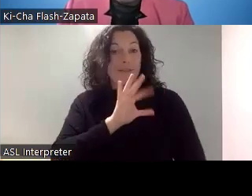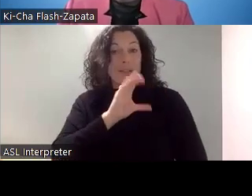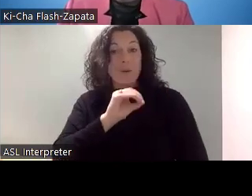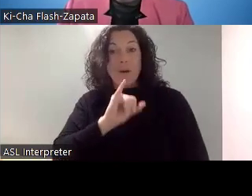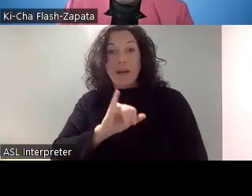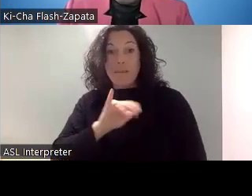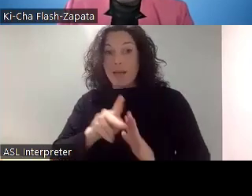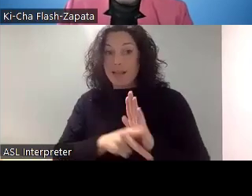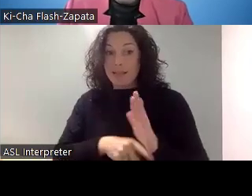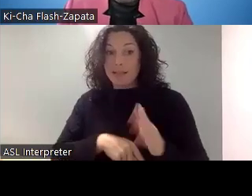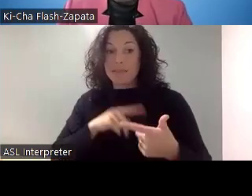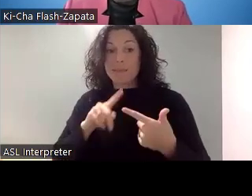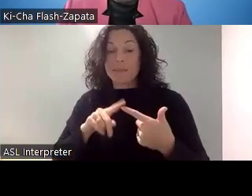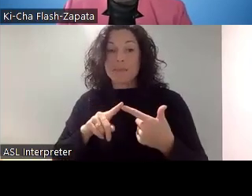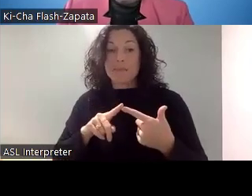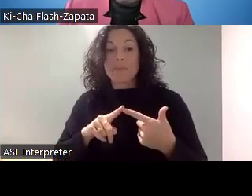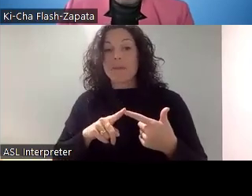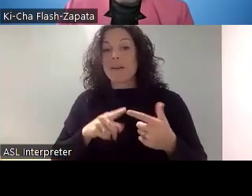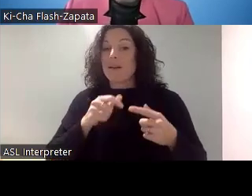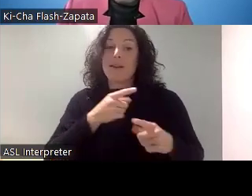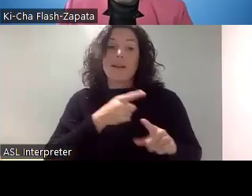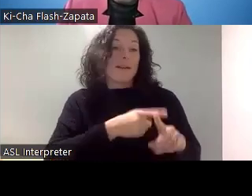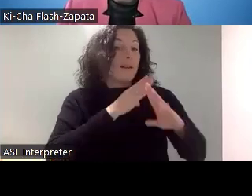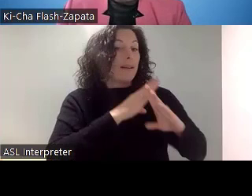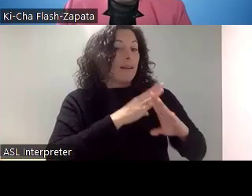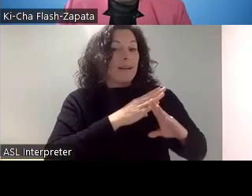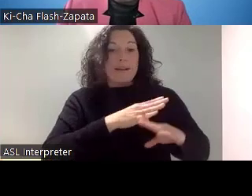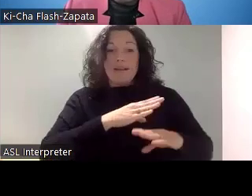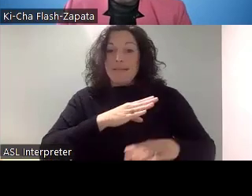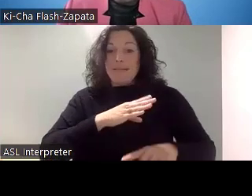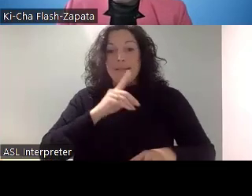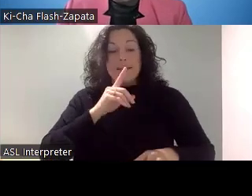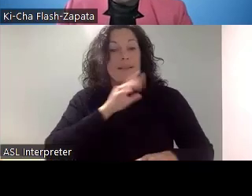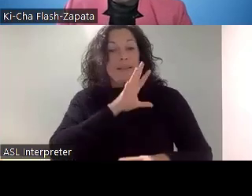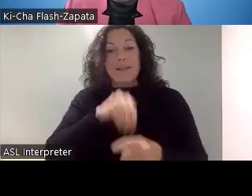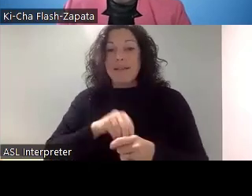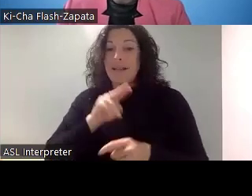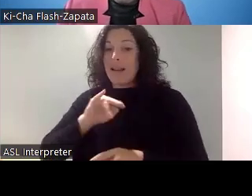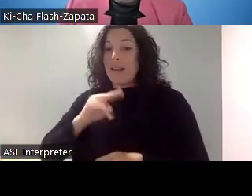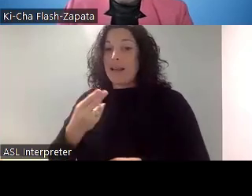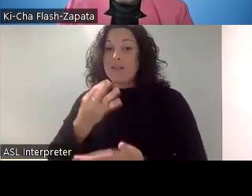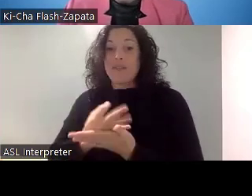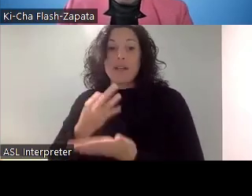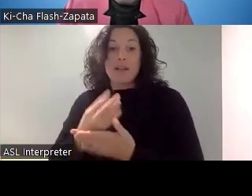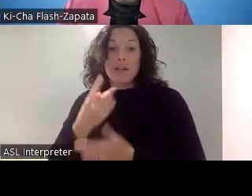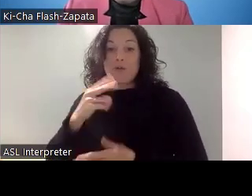prohibiting Person A from participating in NIH-funded research activities for 1 year,